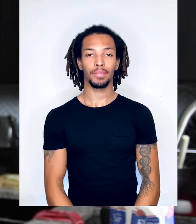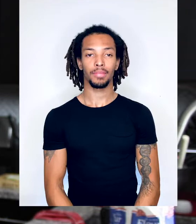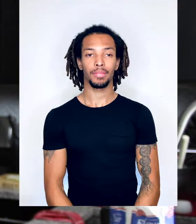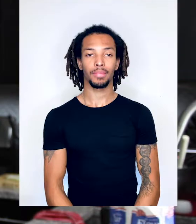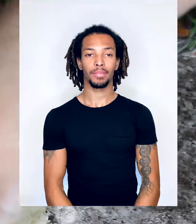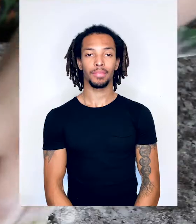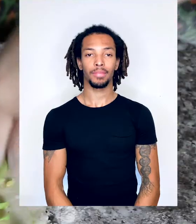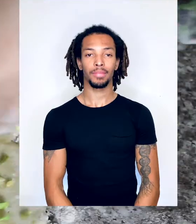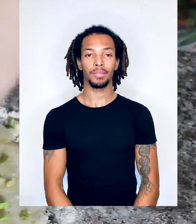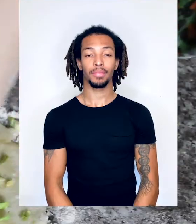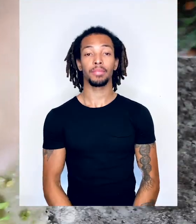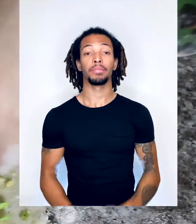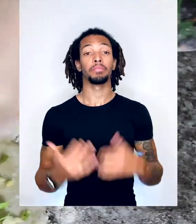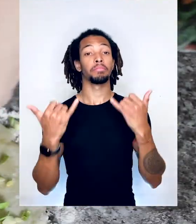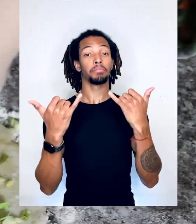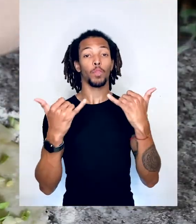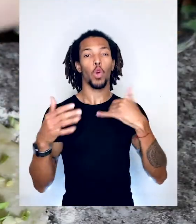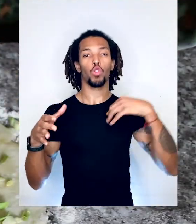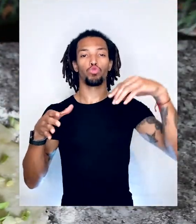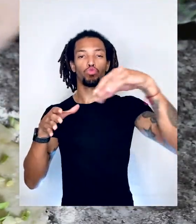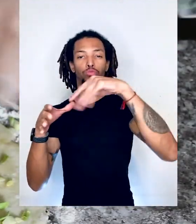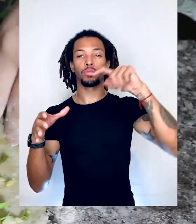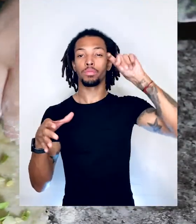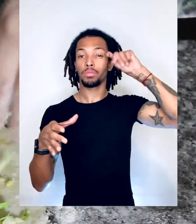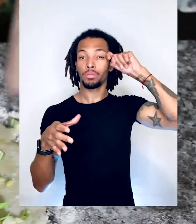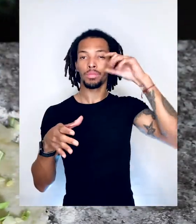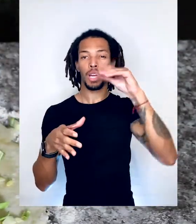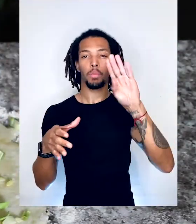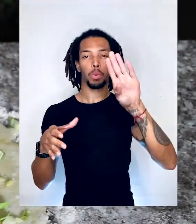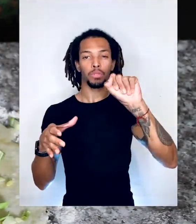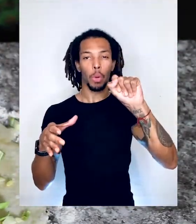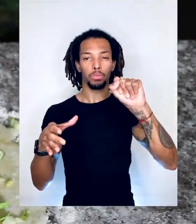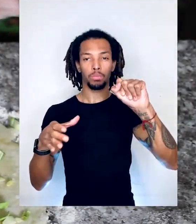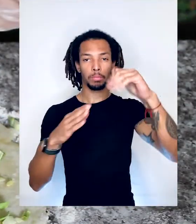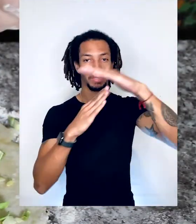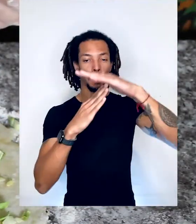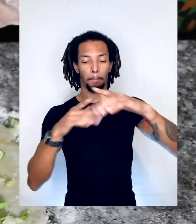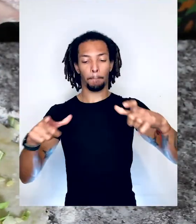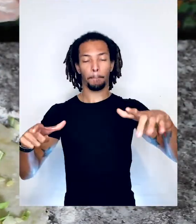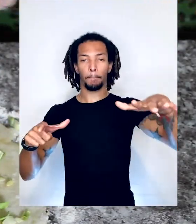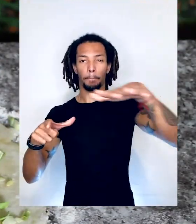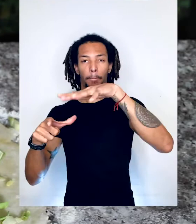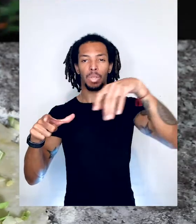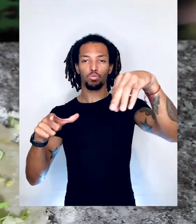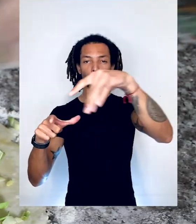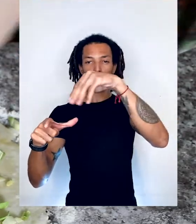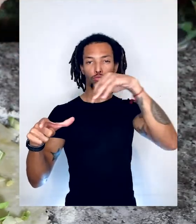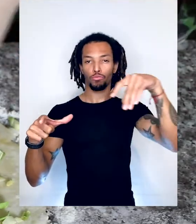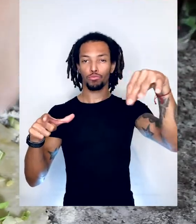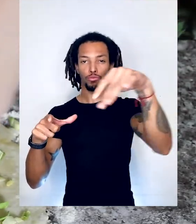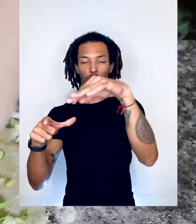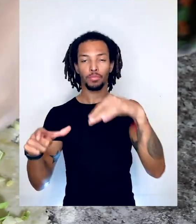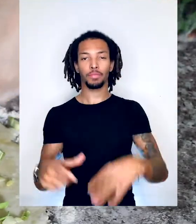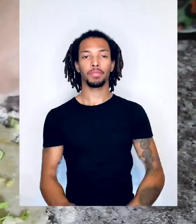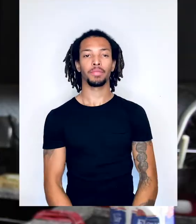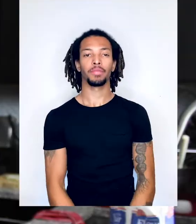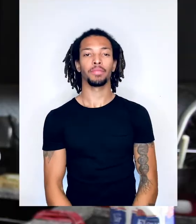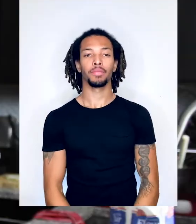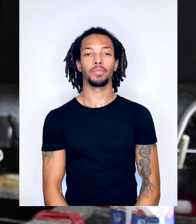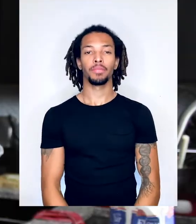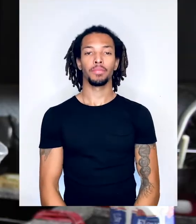And I'm going to sprinkle the scallions and Brussels sprouts right on the top.